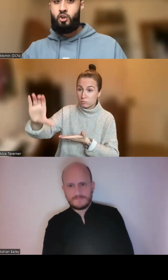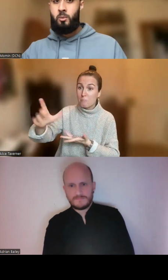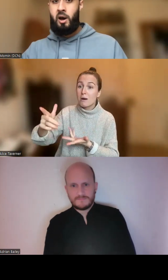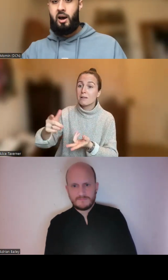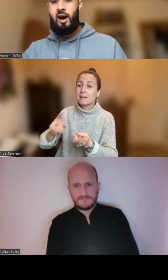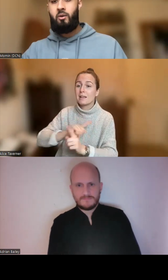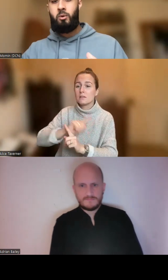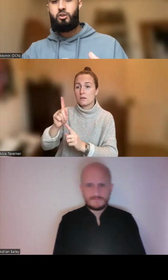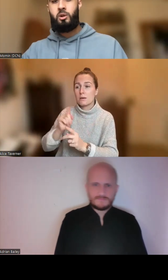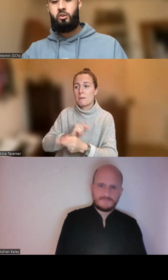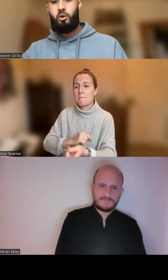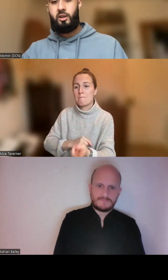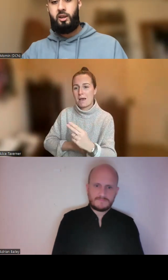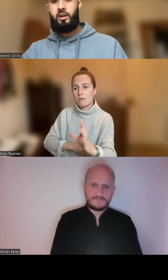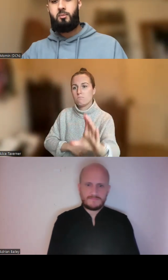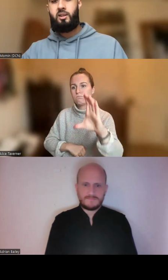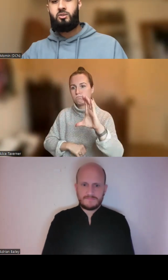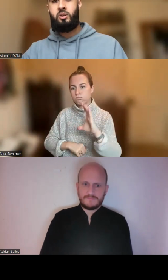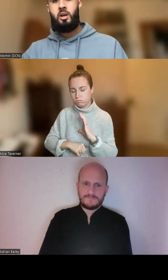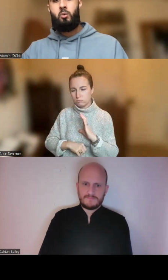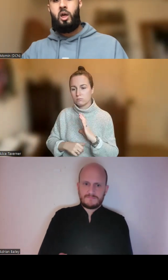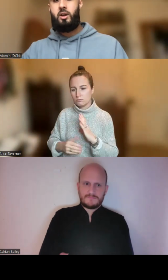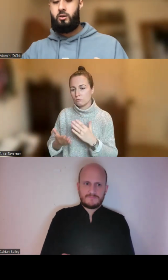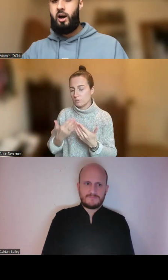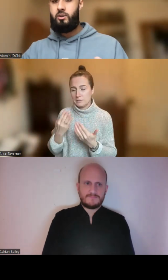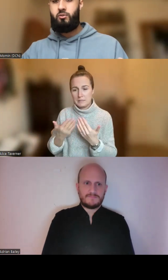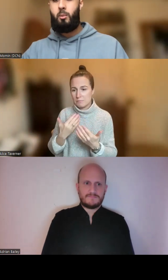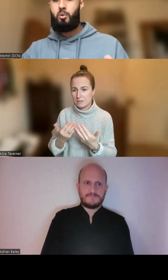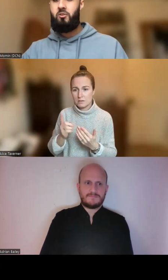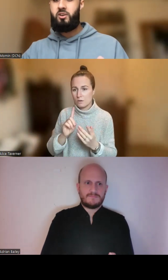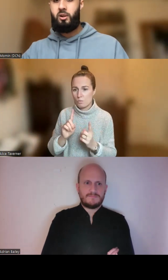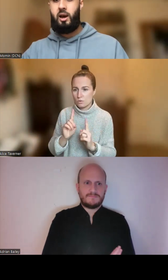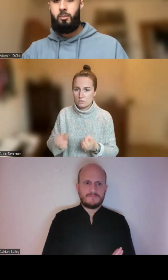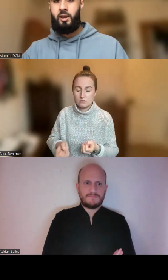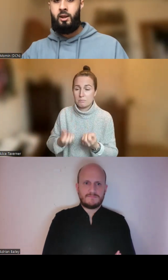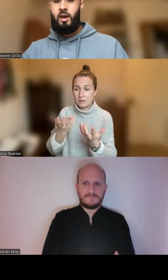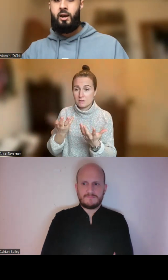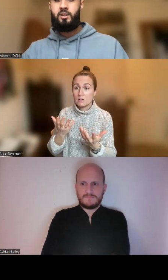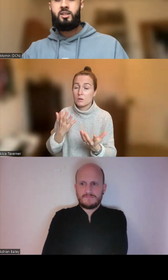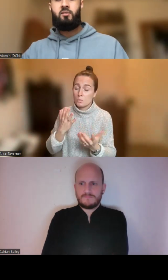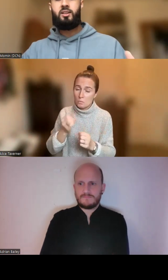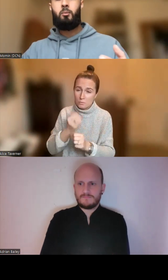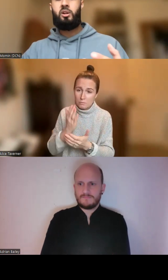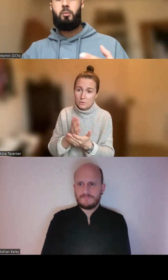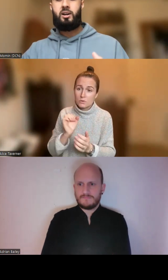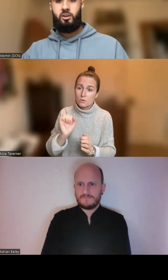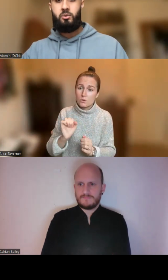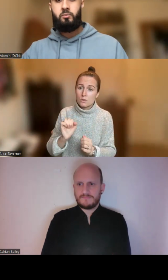It shouldn't matter how much money you're putting in. It depends on whether you you've got a profitable campaign and it's giving that money back to you.